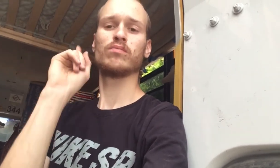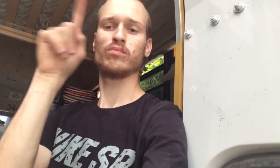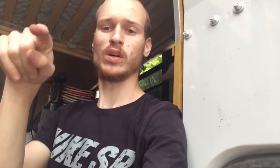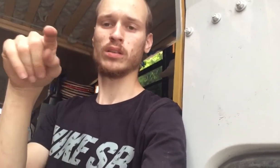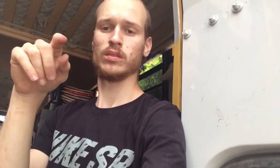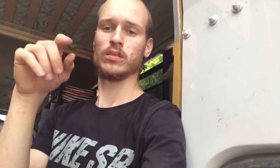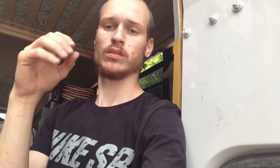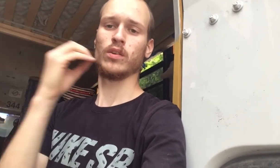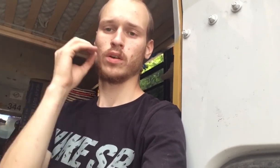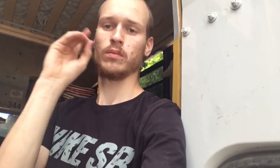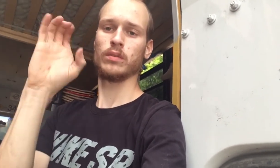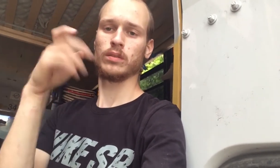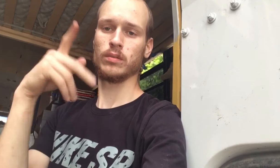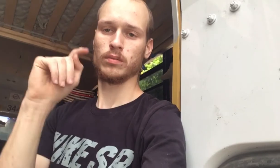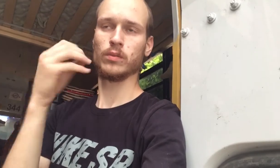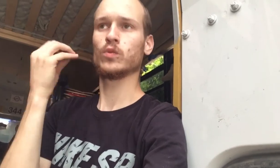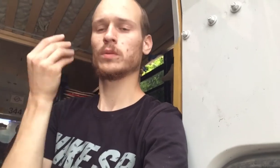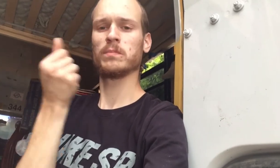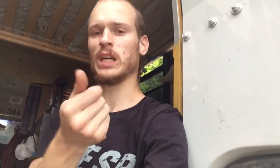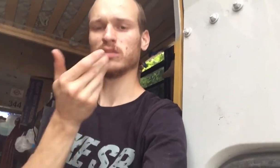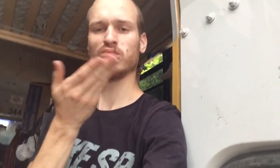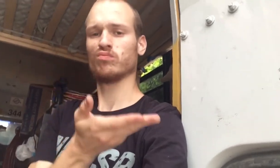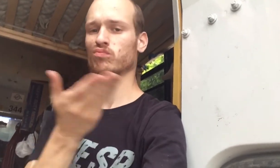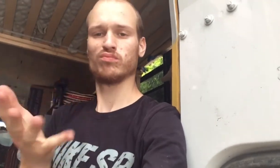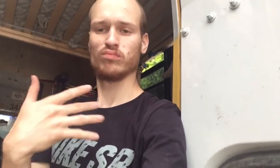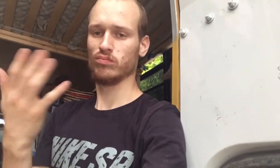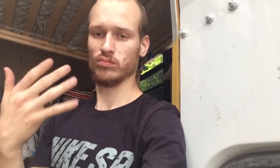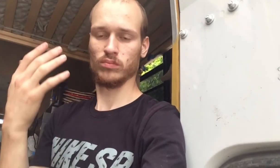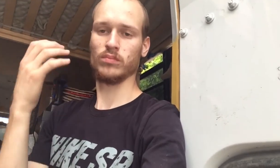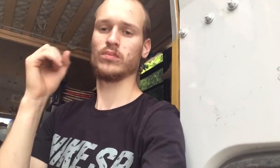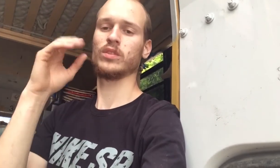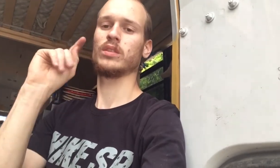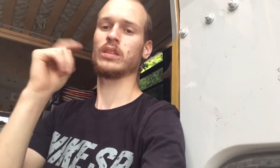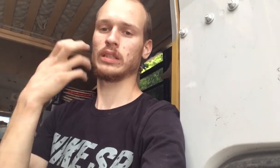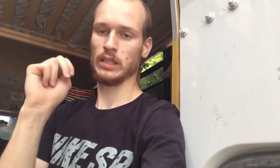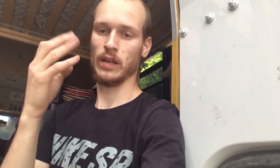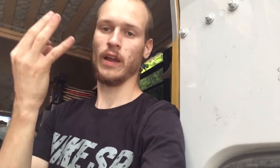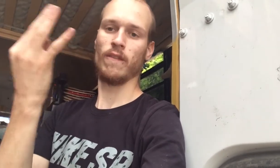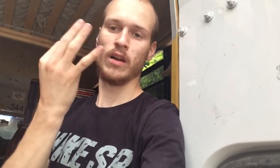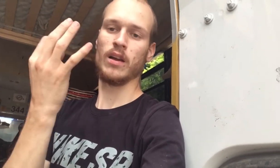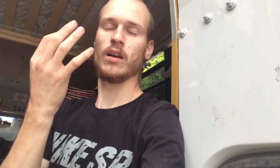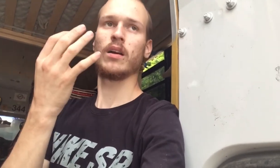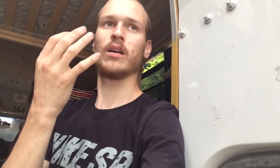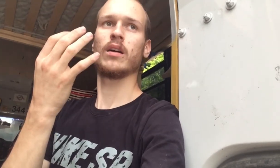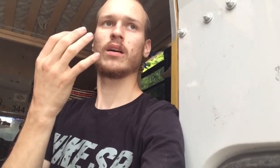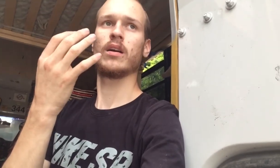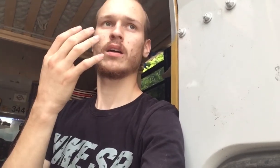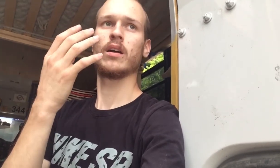that day plans to go Home depot to buy some material and then Friday.......